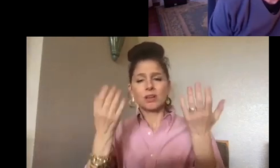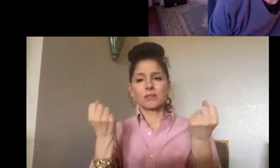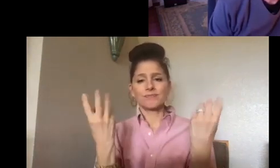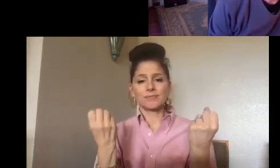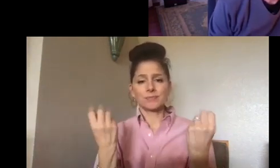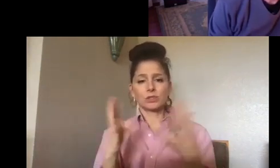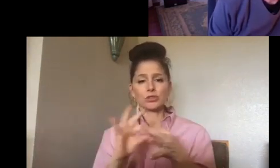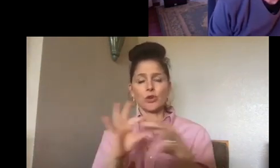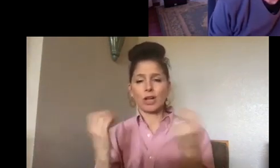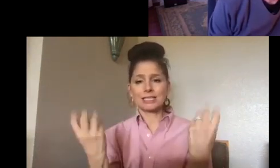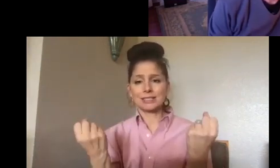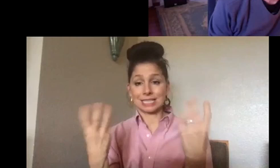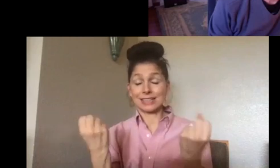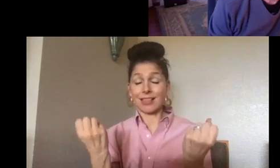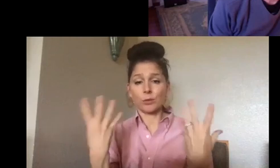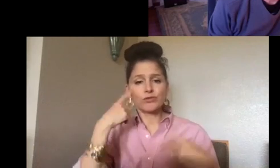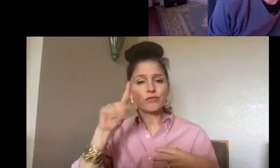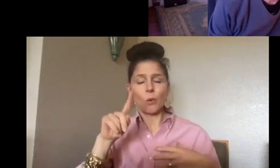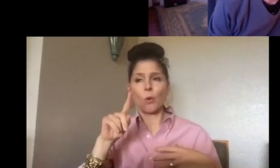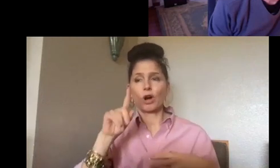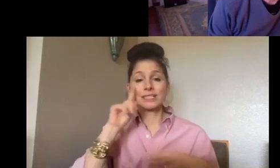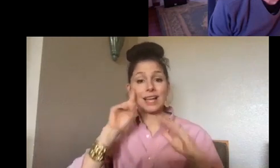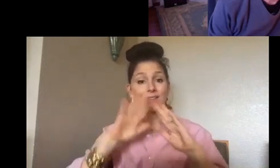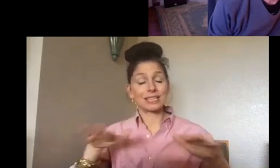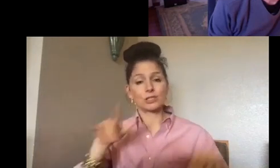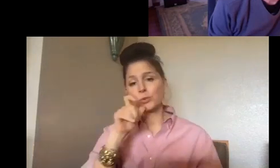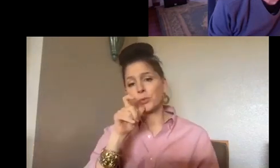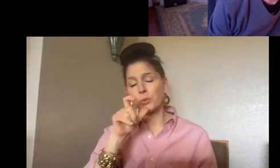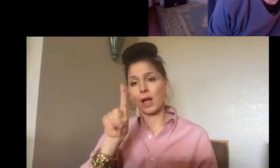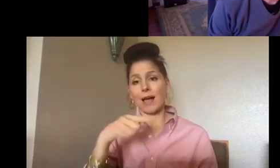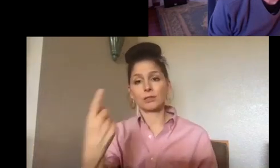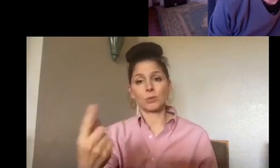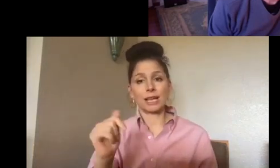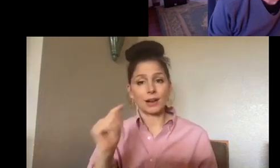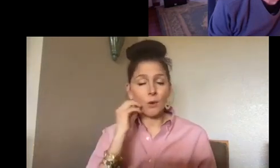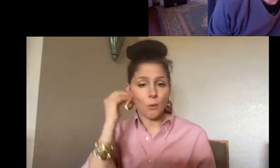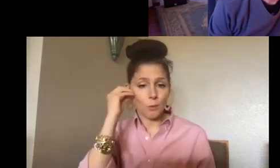elevate sign language storytelling for deaf children who had to stay at home,